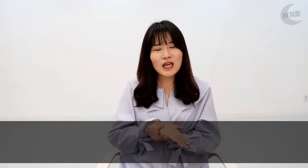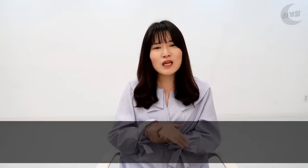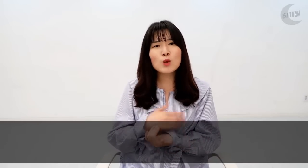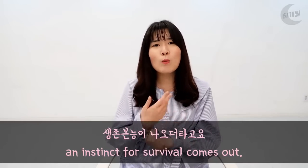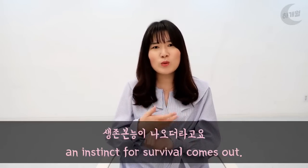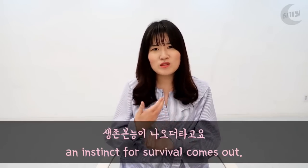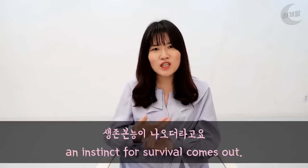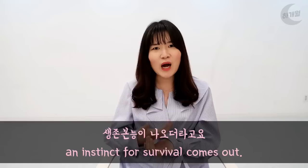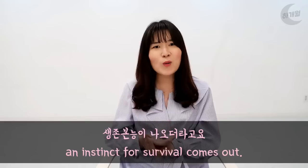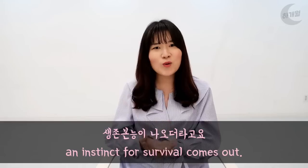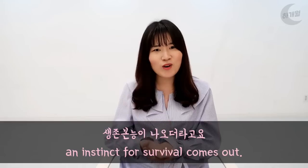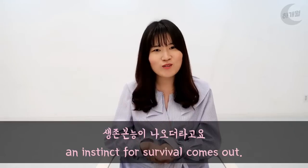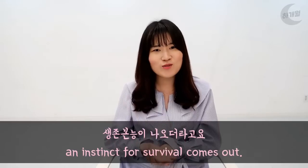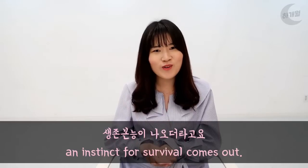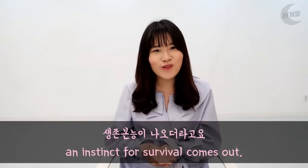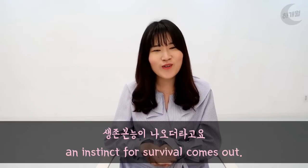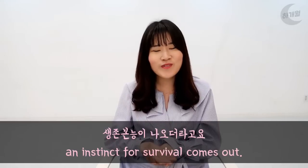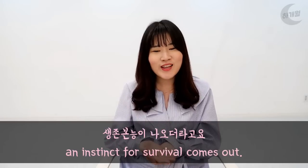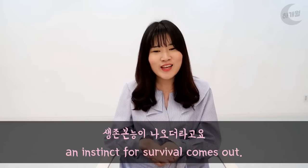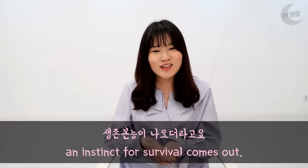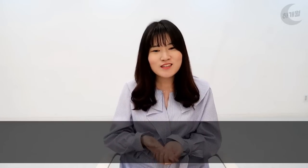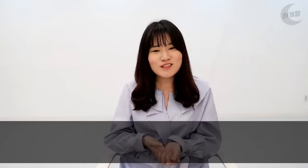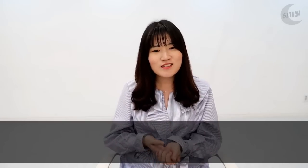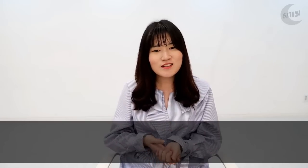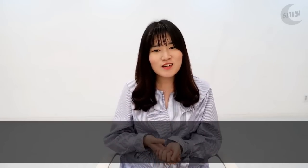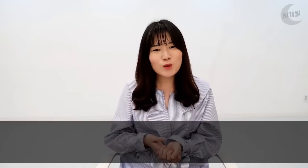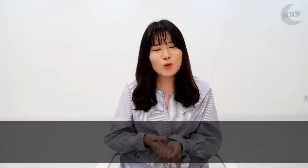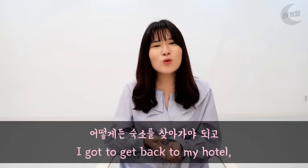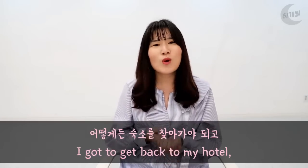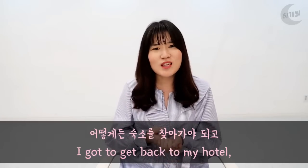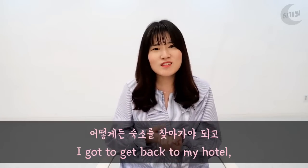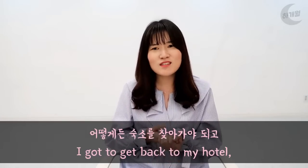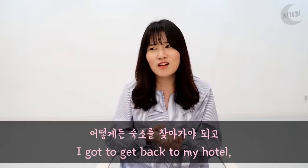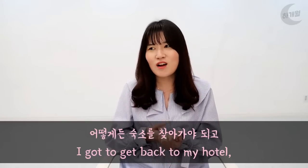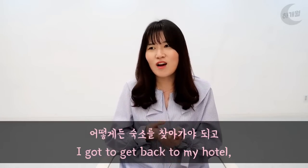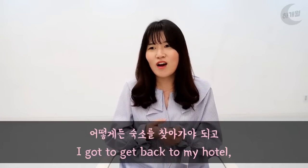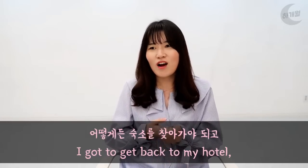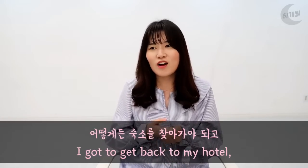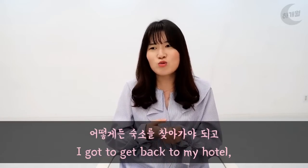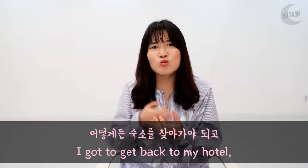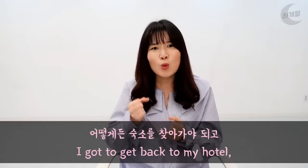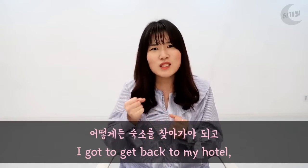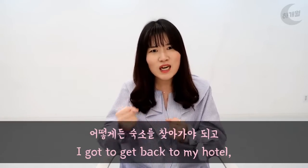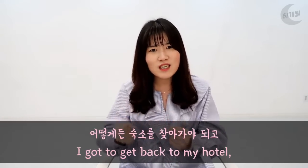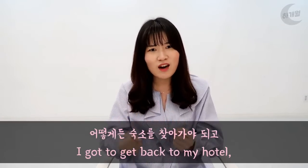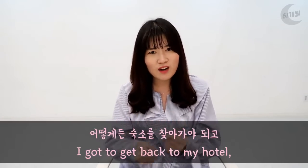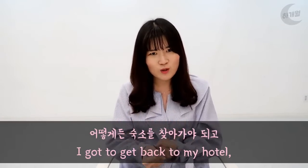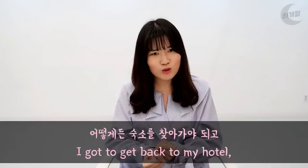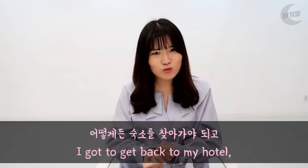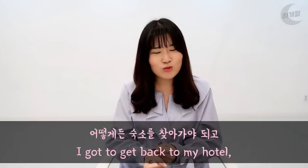an instinct for survival comes out. I got to get back to my hotel,